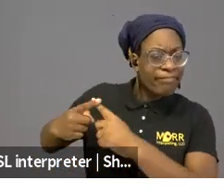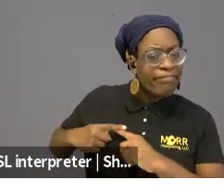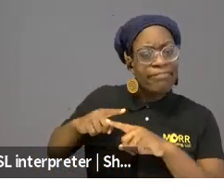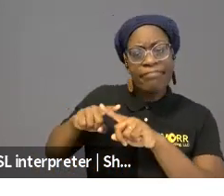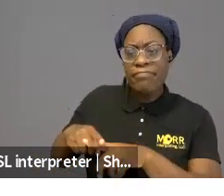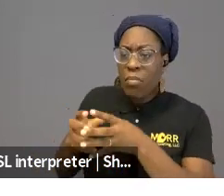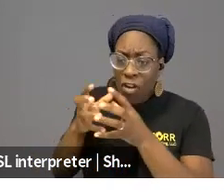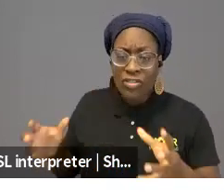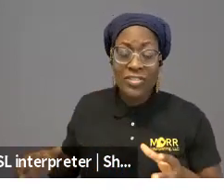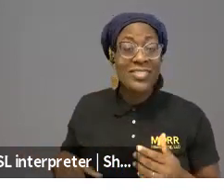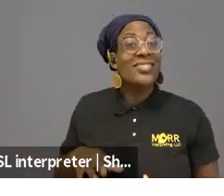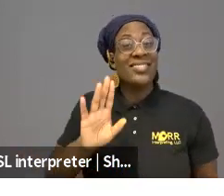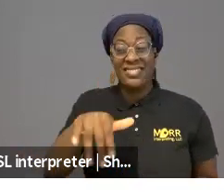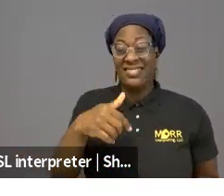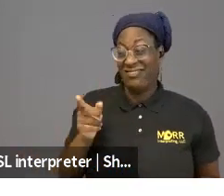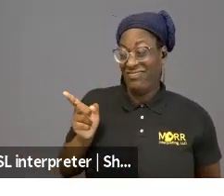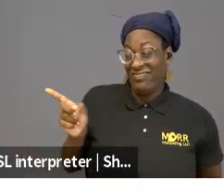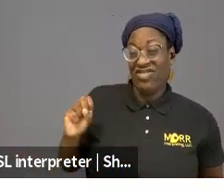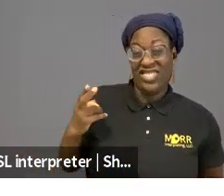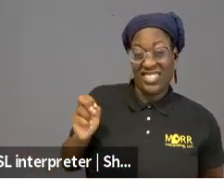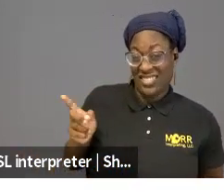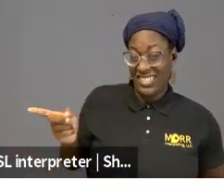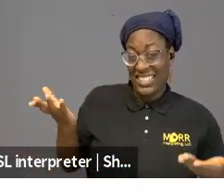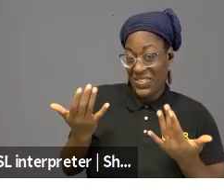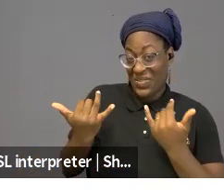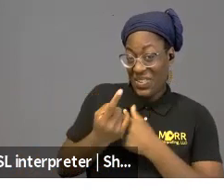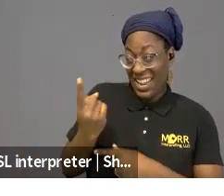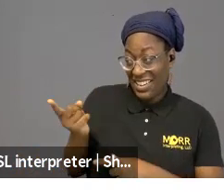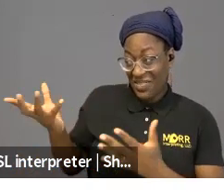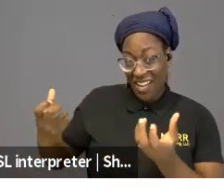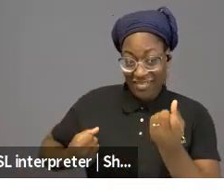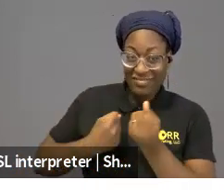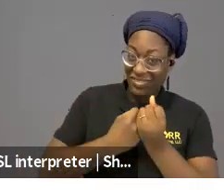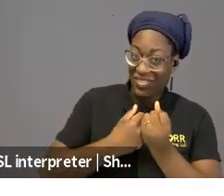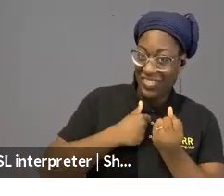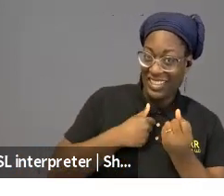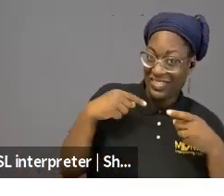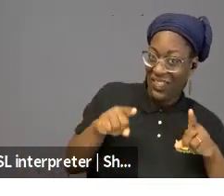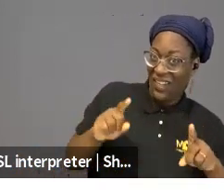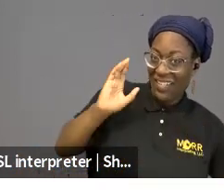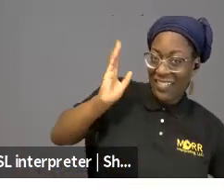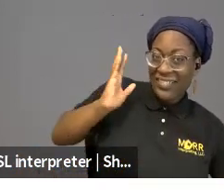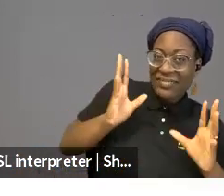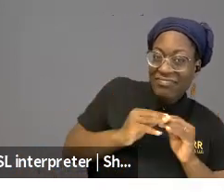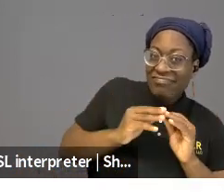because she wanted to show support for me doing this session. I'm really lucky in that I have